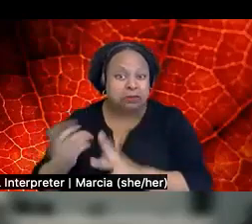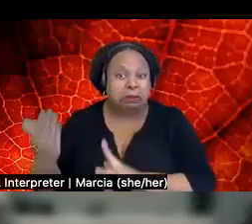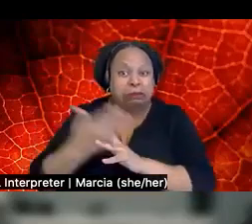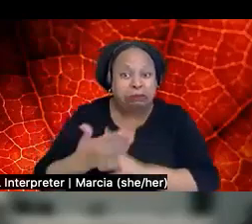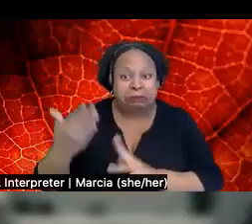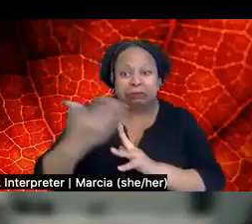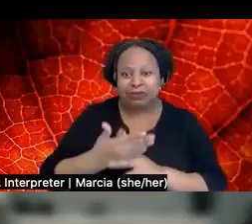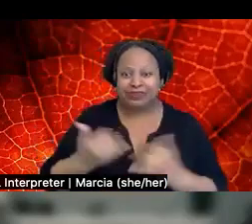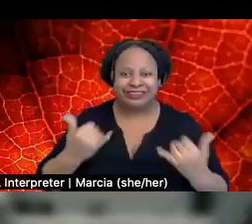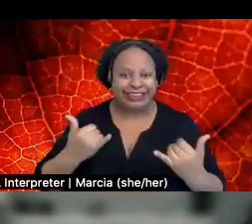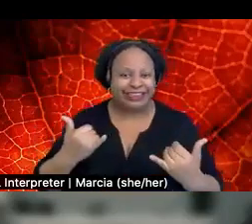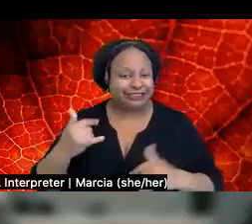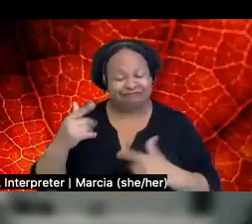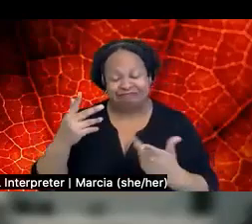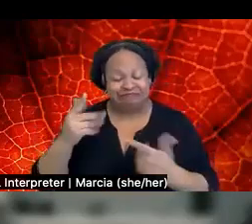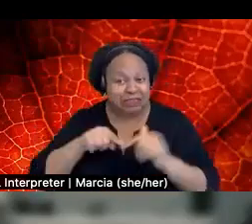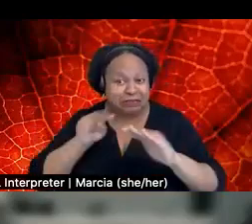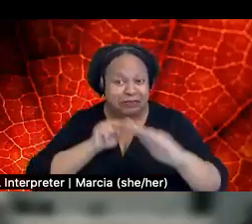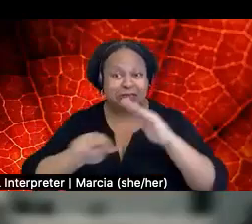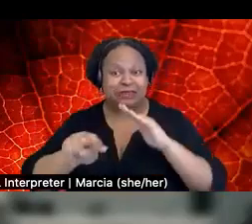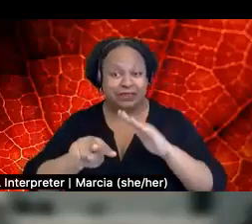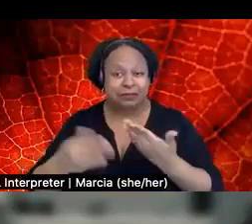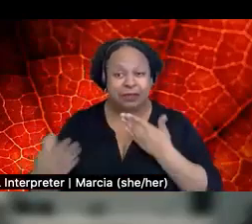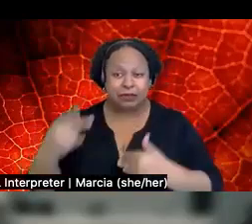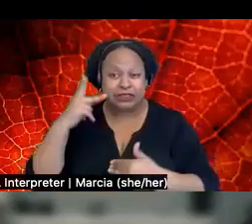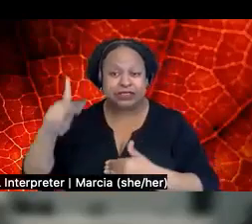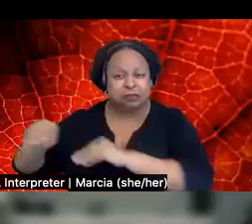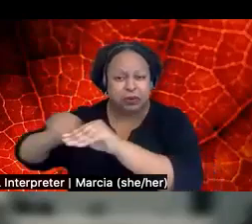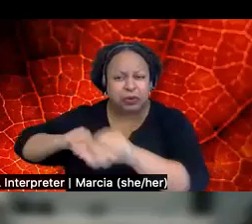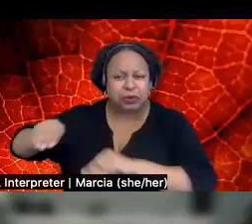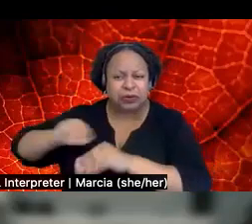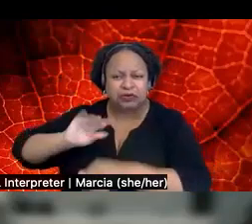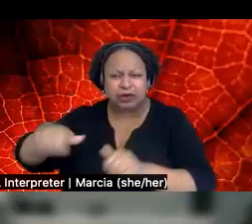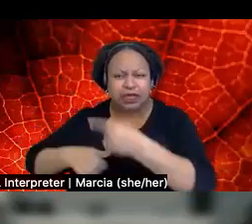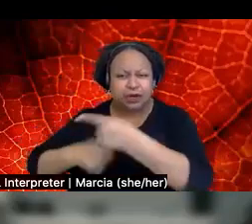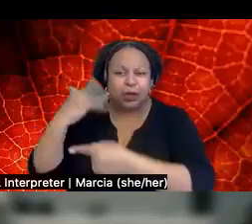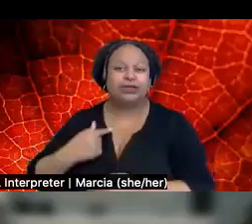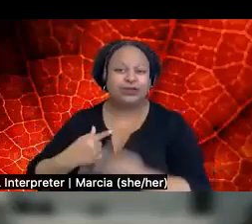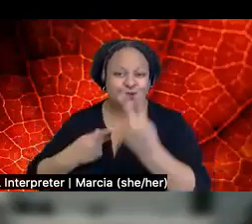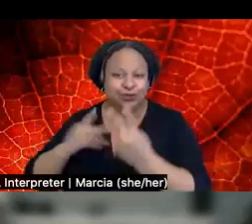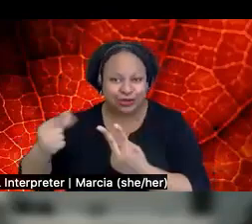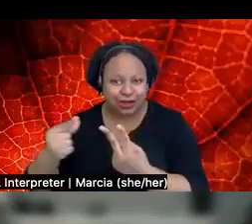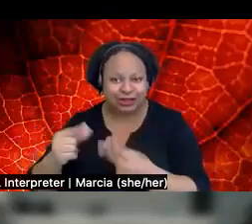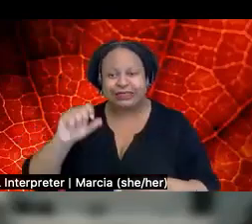And you may see some big movement behind me, but we'll manage the best we can.